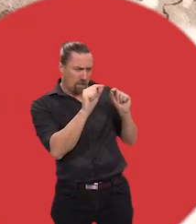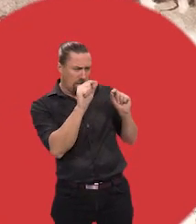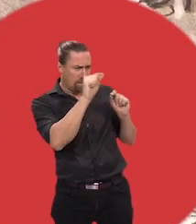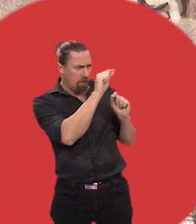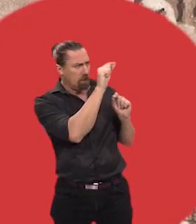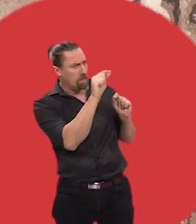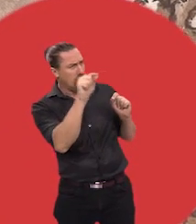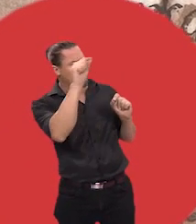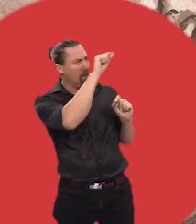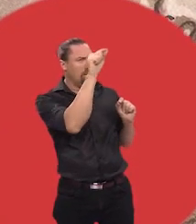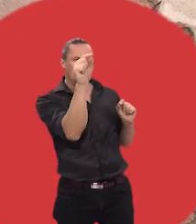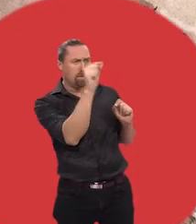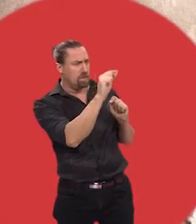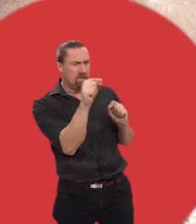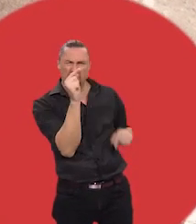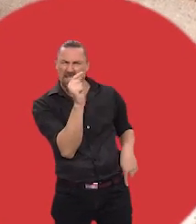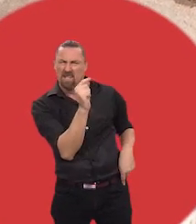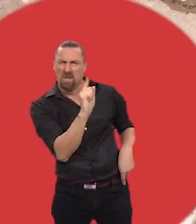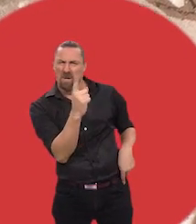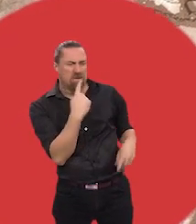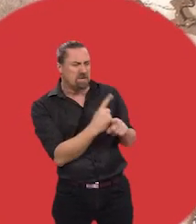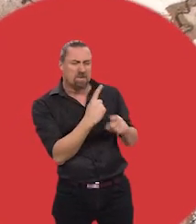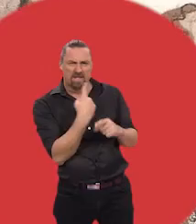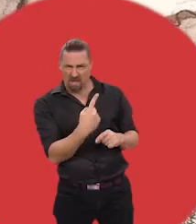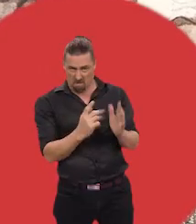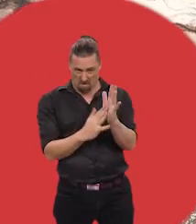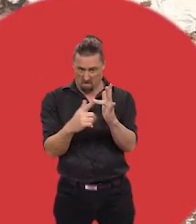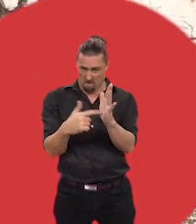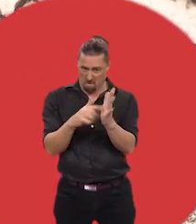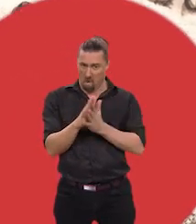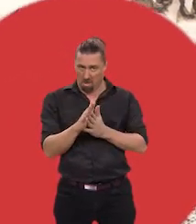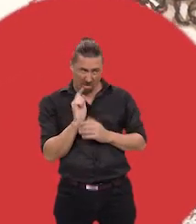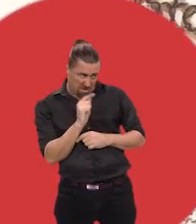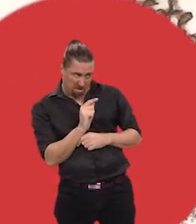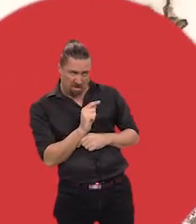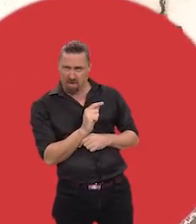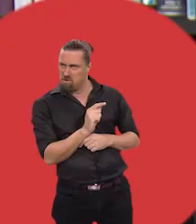Messy row upon row, All this from a moth? I don't think so mum.